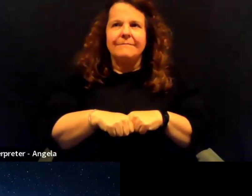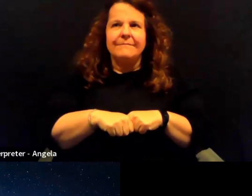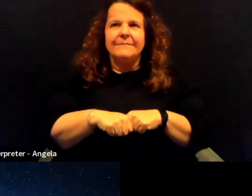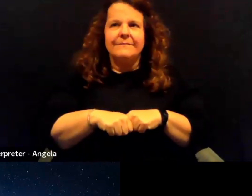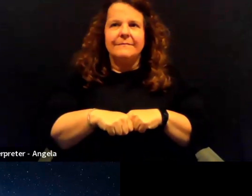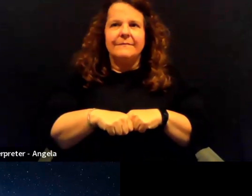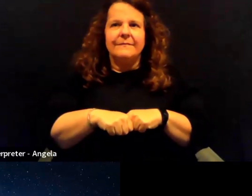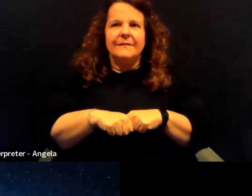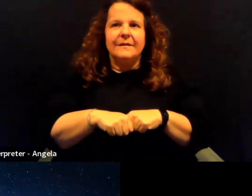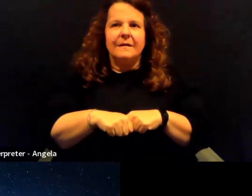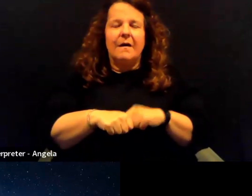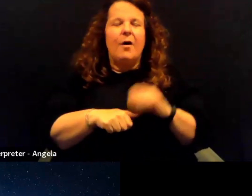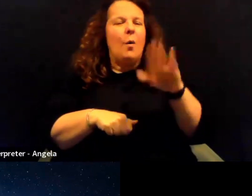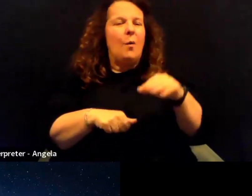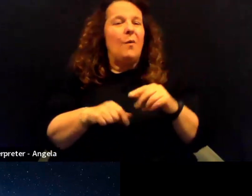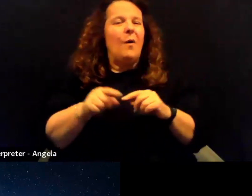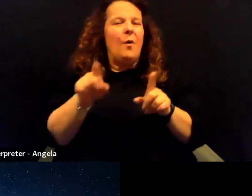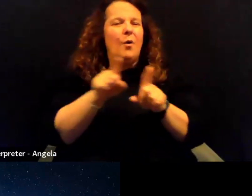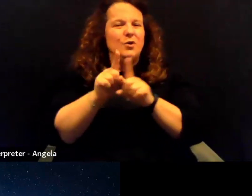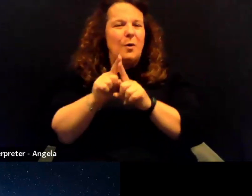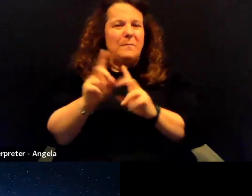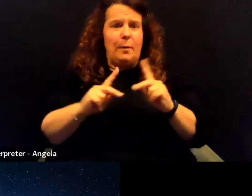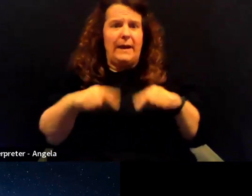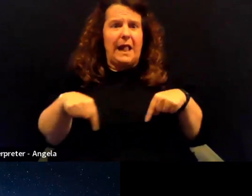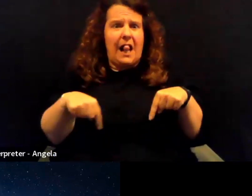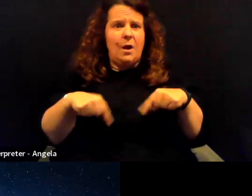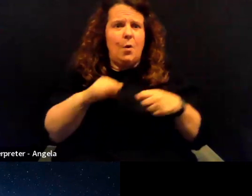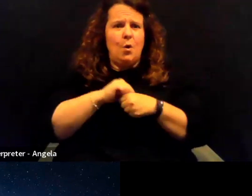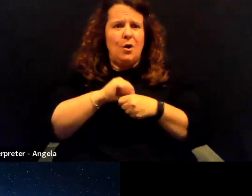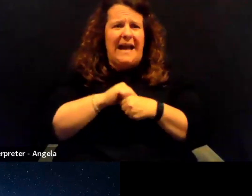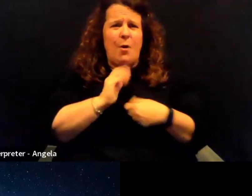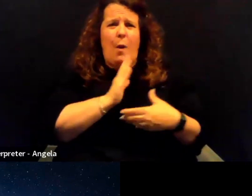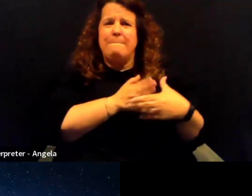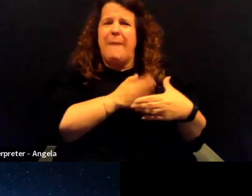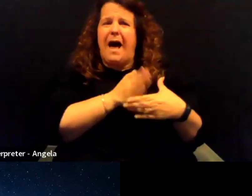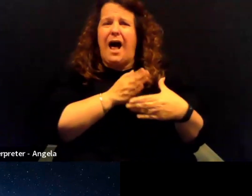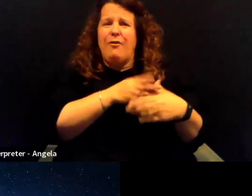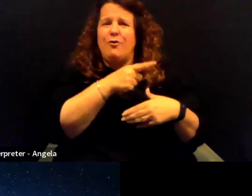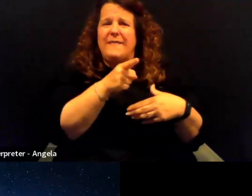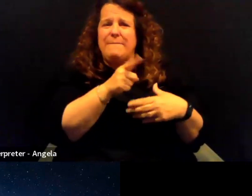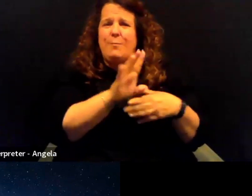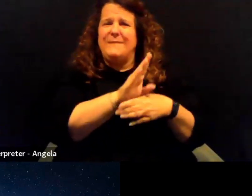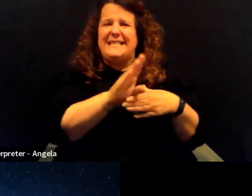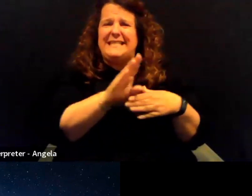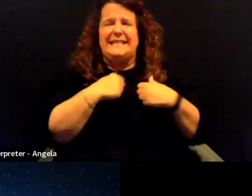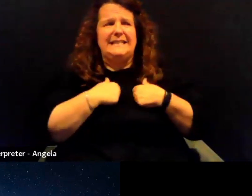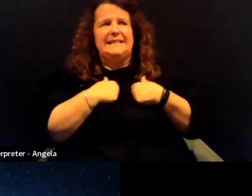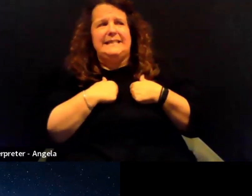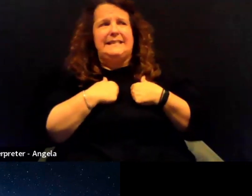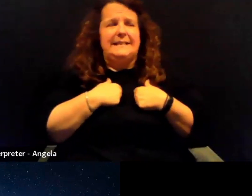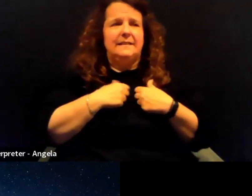think people worry about at work. Like, we're always worried about, like, bothering people who are busy, and we're always worried that, like, when we reach out